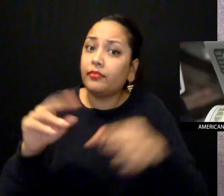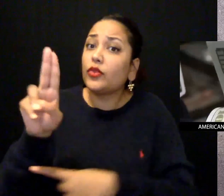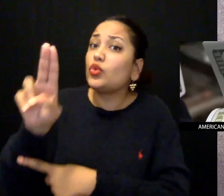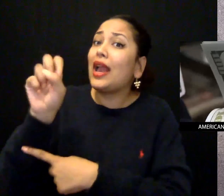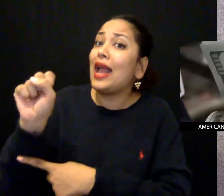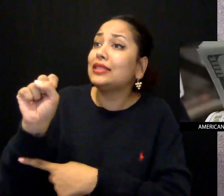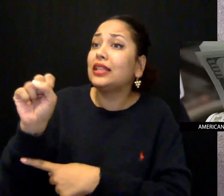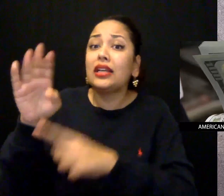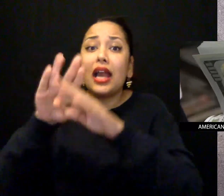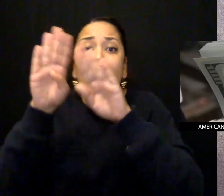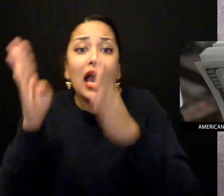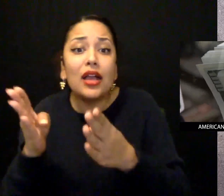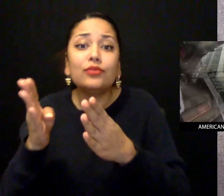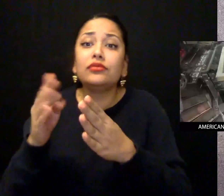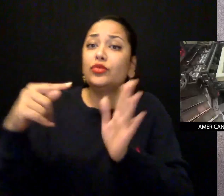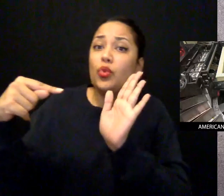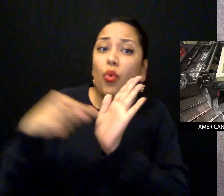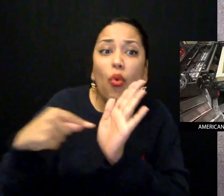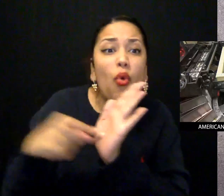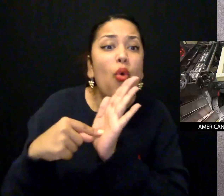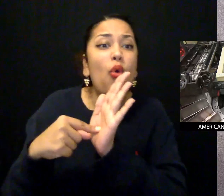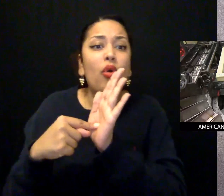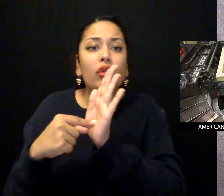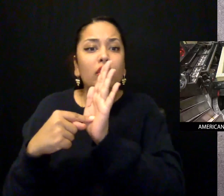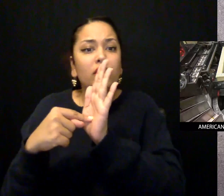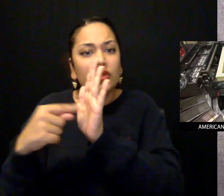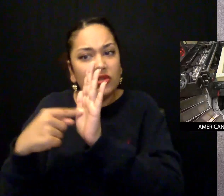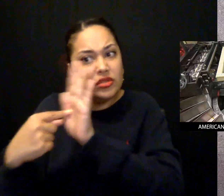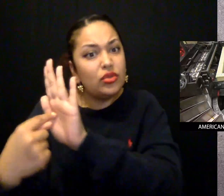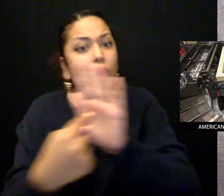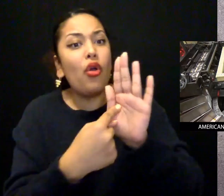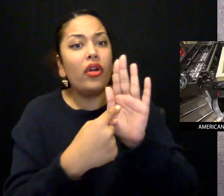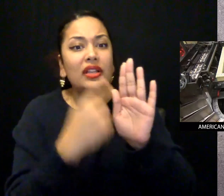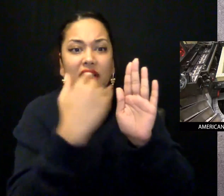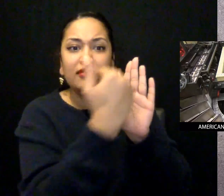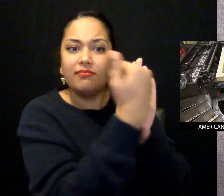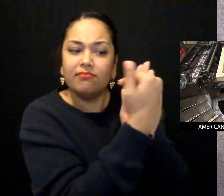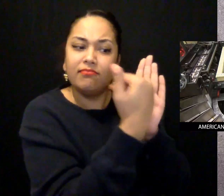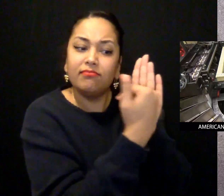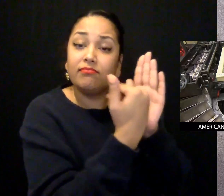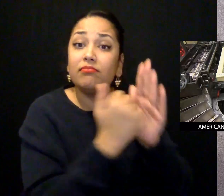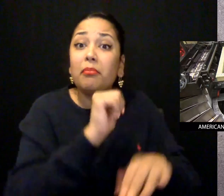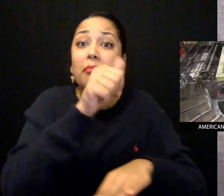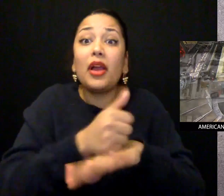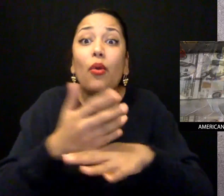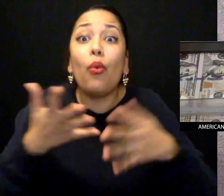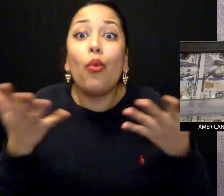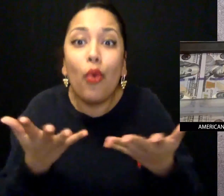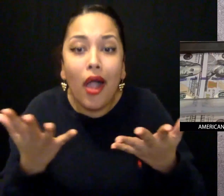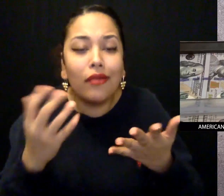the Federal Reserve Bank of New York says the US household debt climbed to record levels